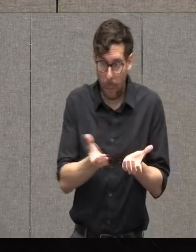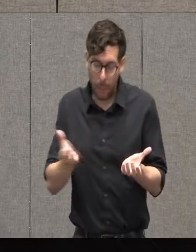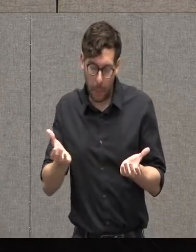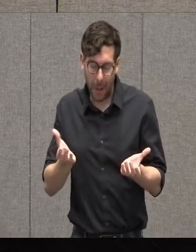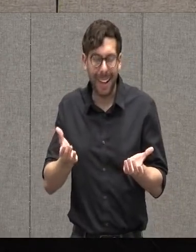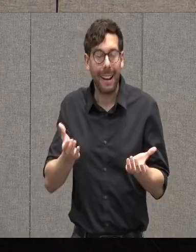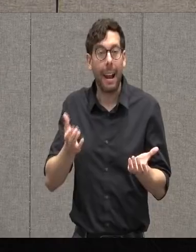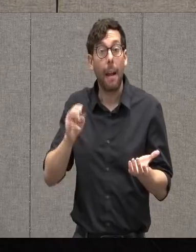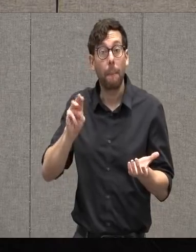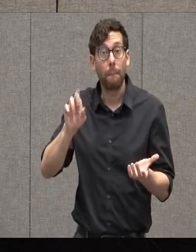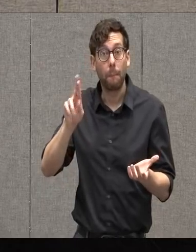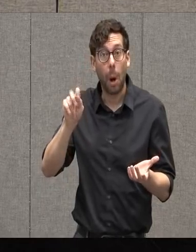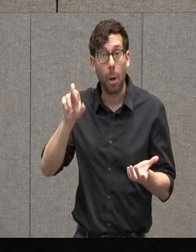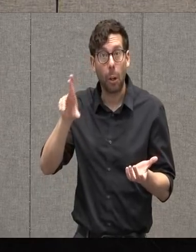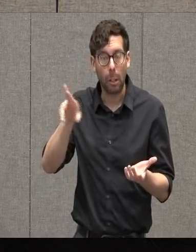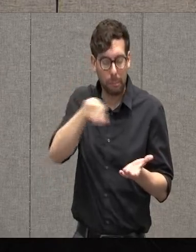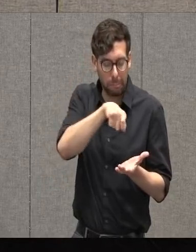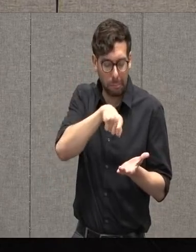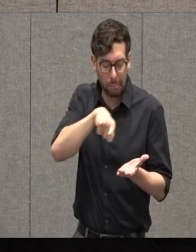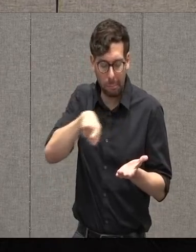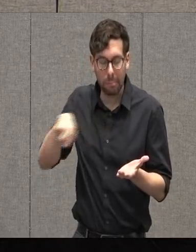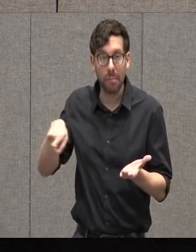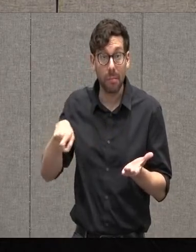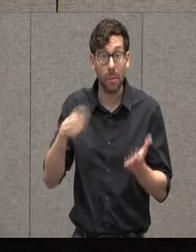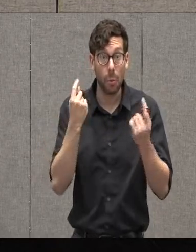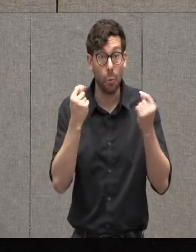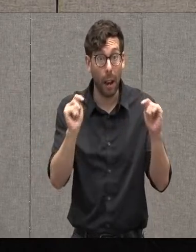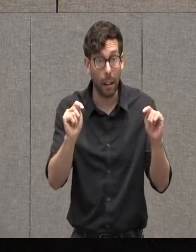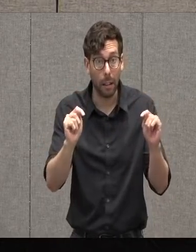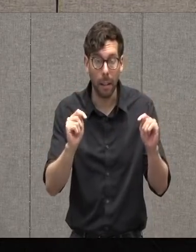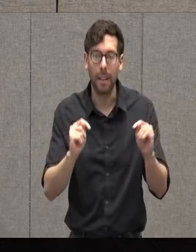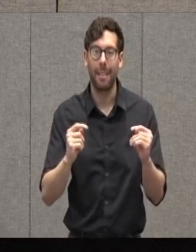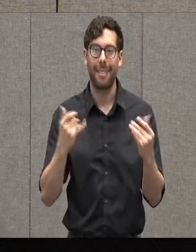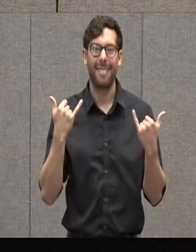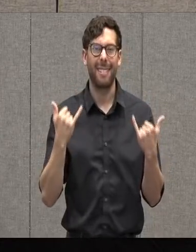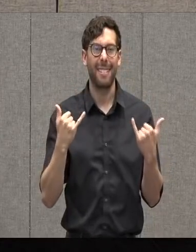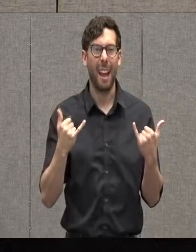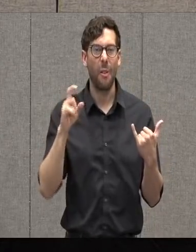Next I'll need something to bounce around inside of my egg carton.